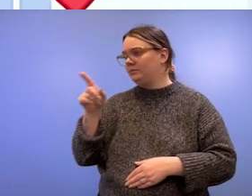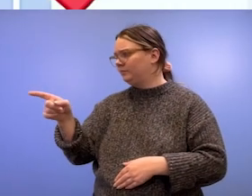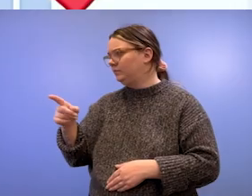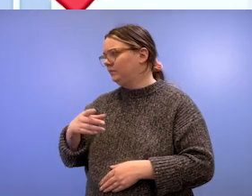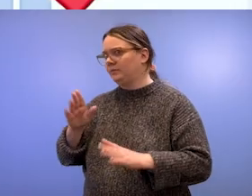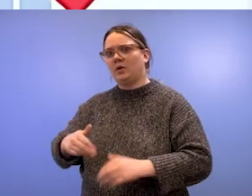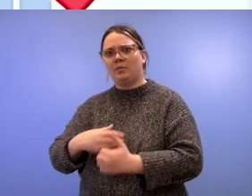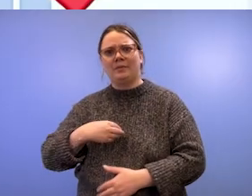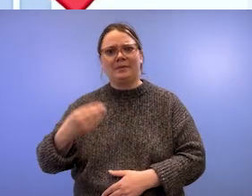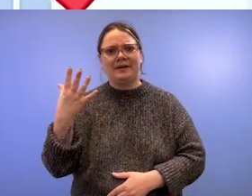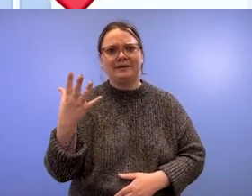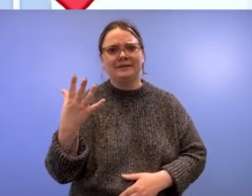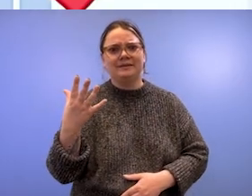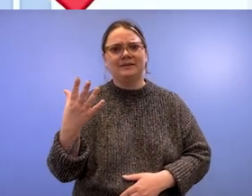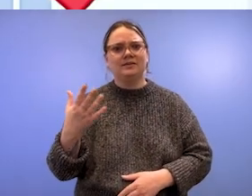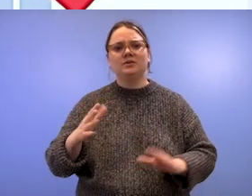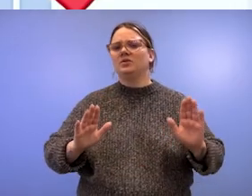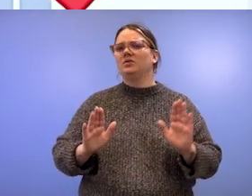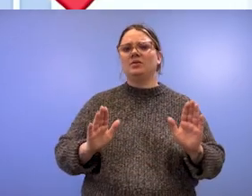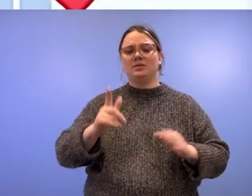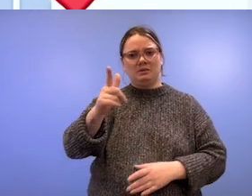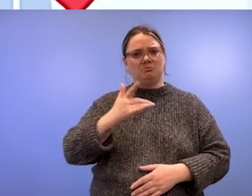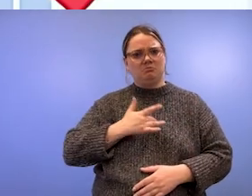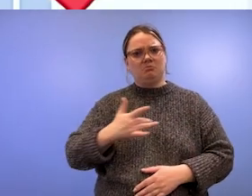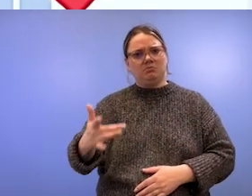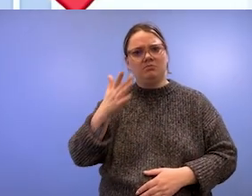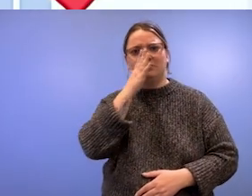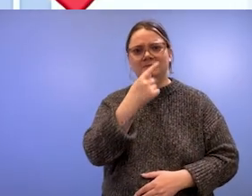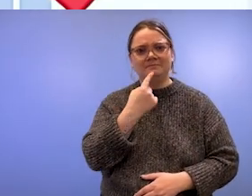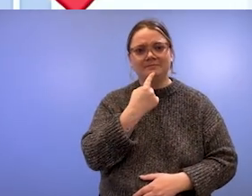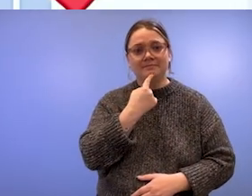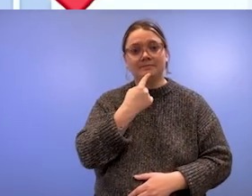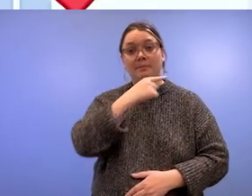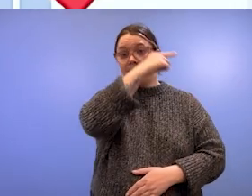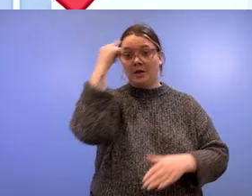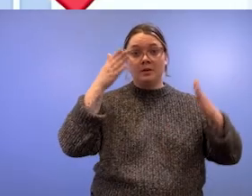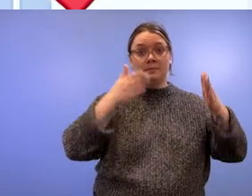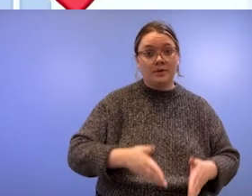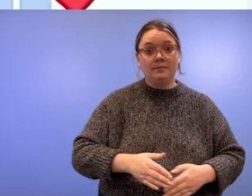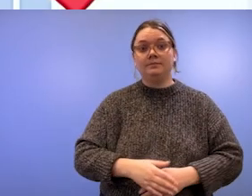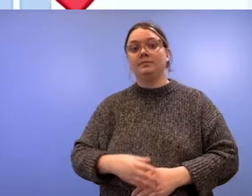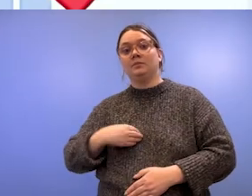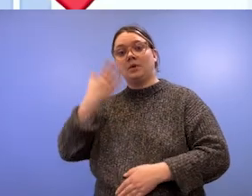Or. A person with whiteness rather, you would say a black person or a white person,